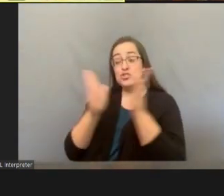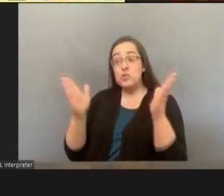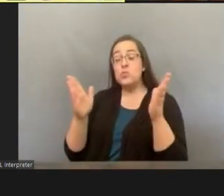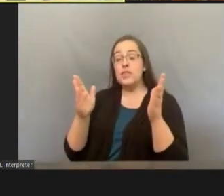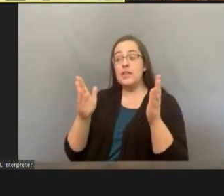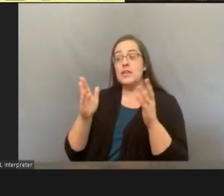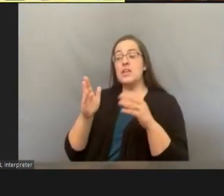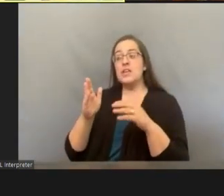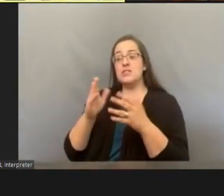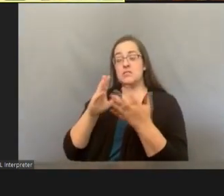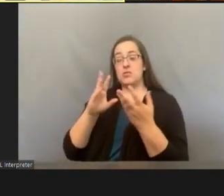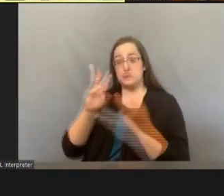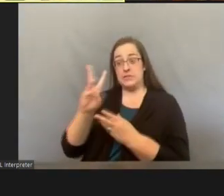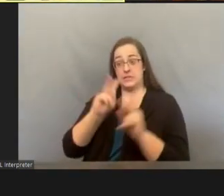REMDESIVIR HOW ARE THEY